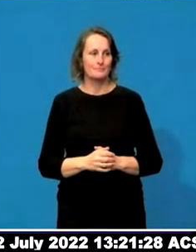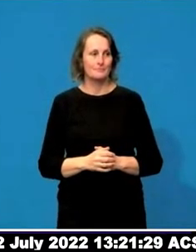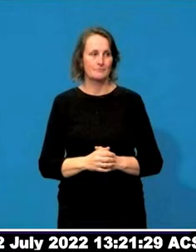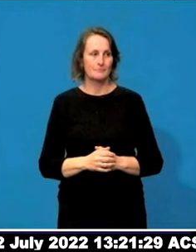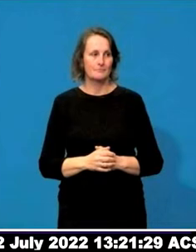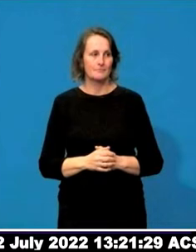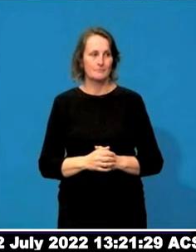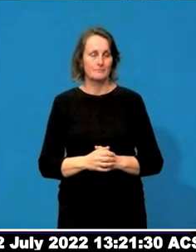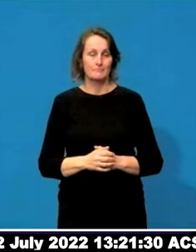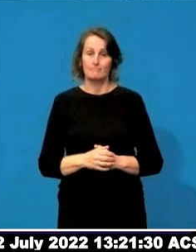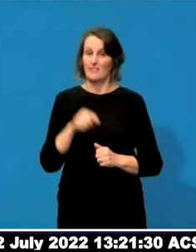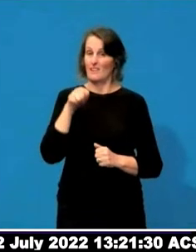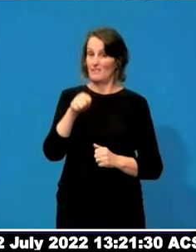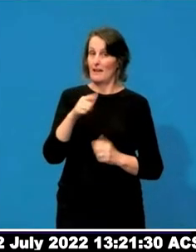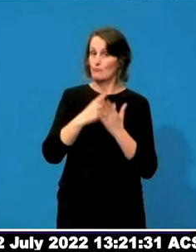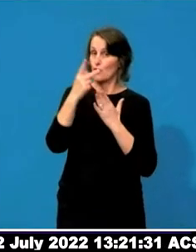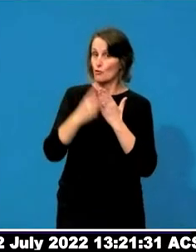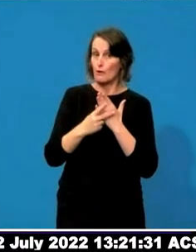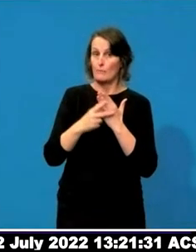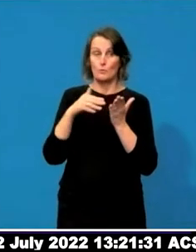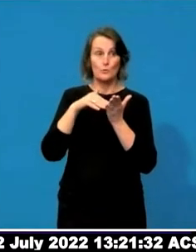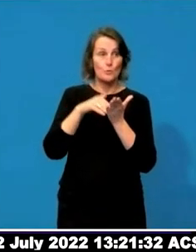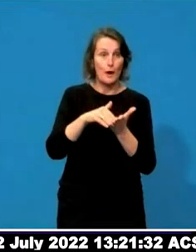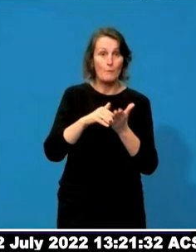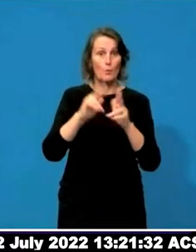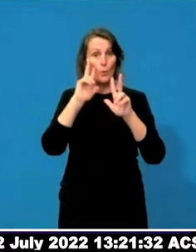the disability and the aged care.